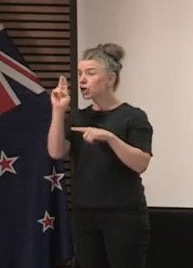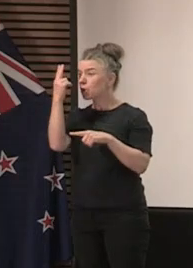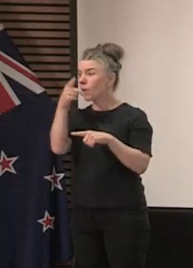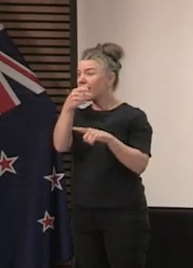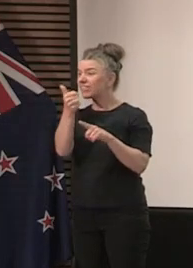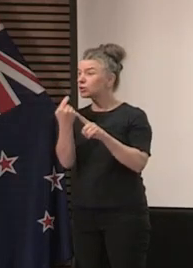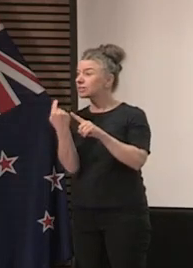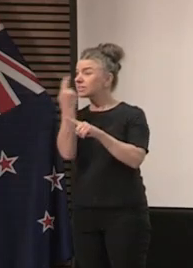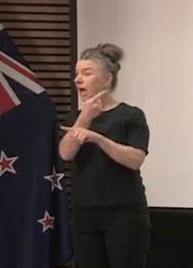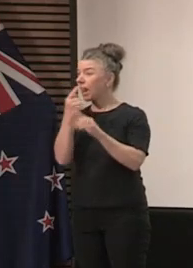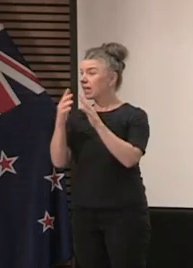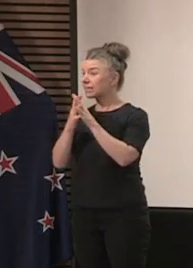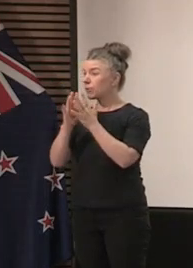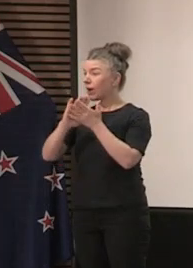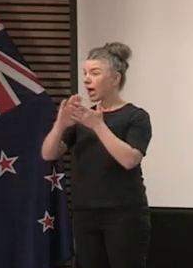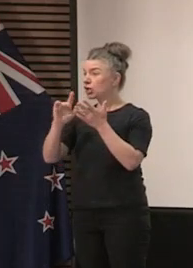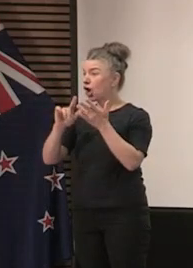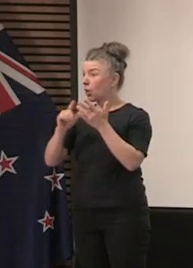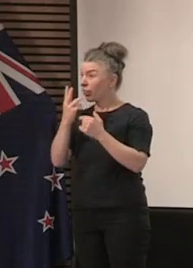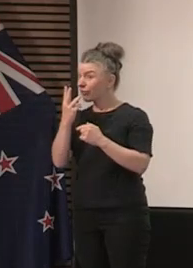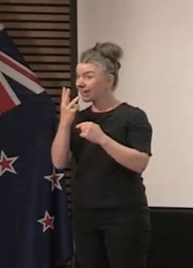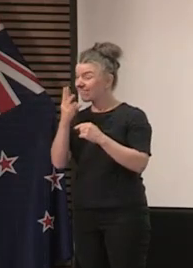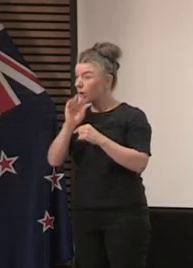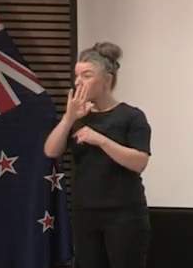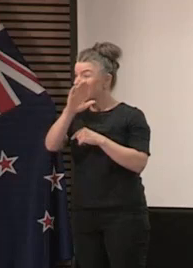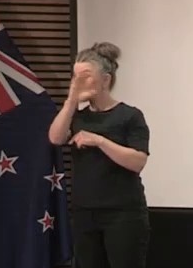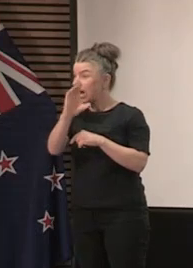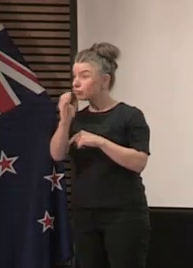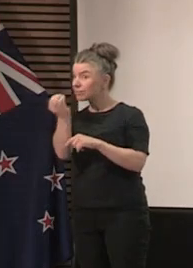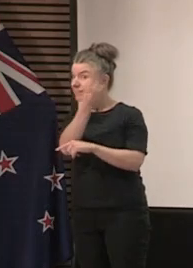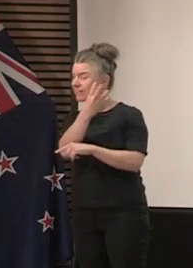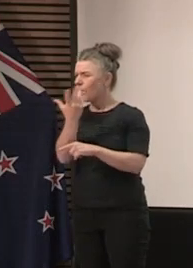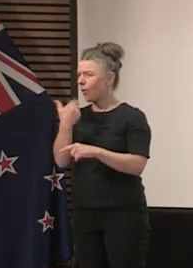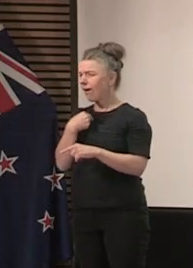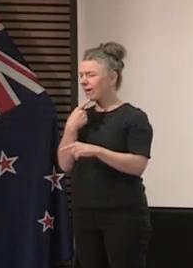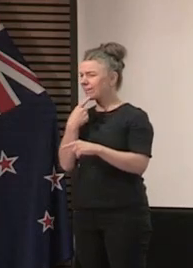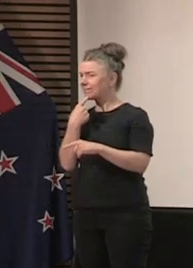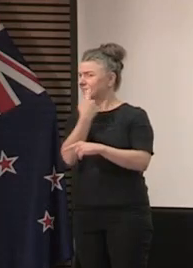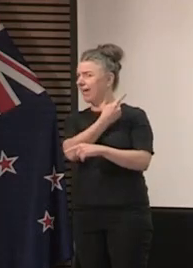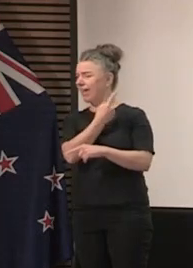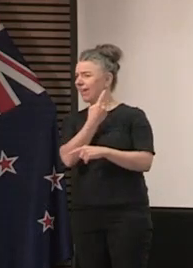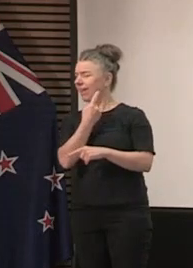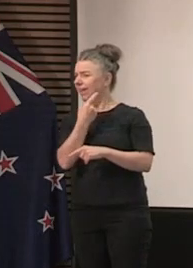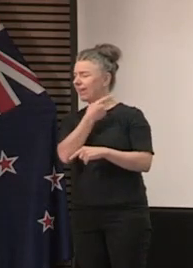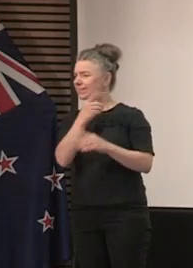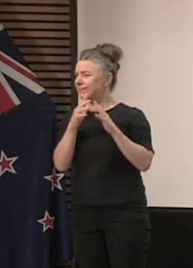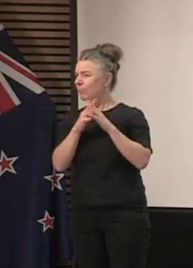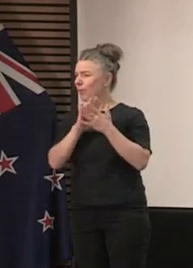authorities there as to whether they have already reported them to the WHO to